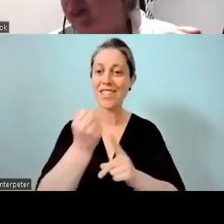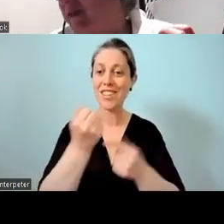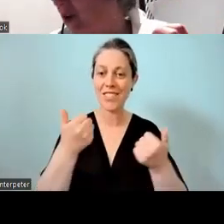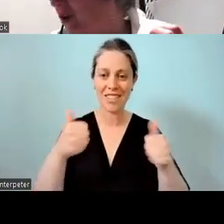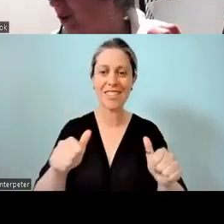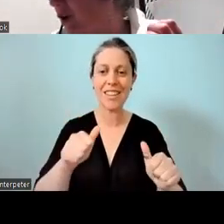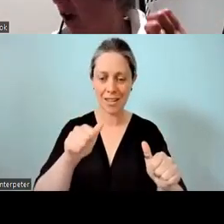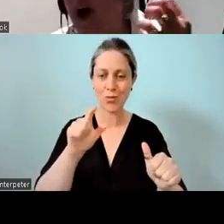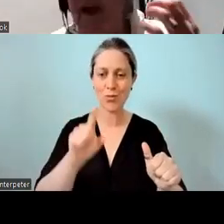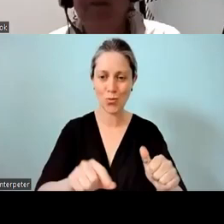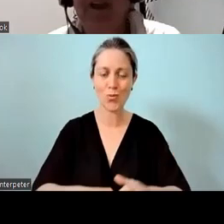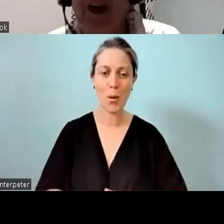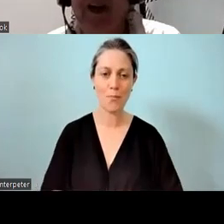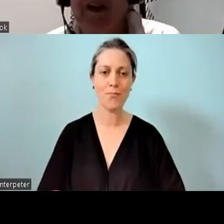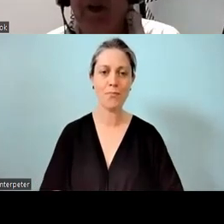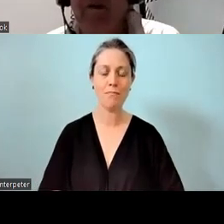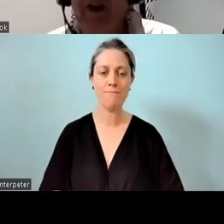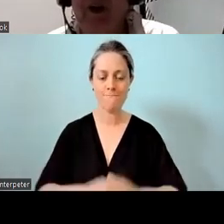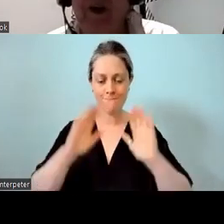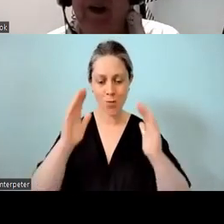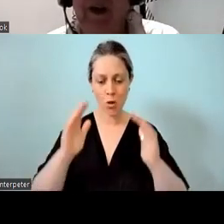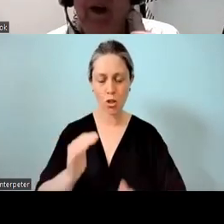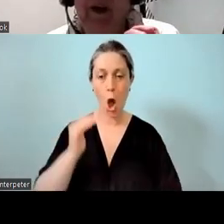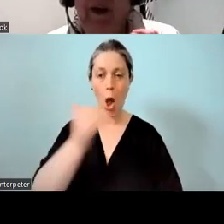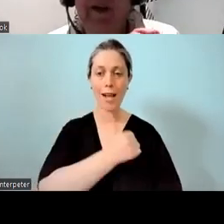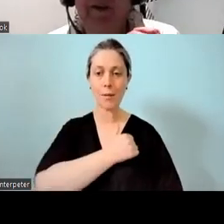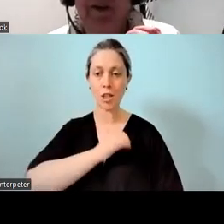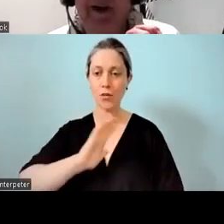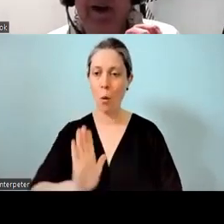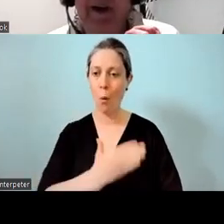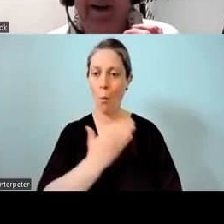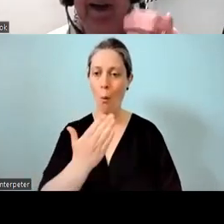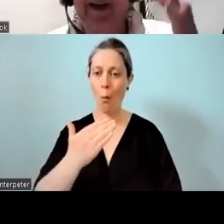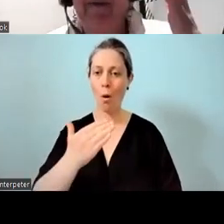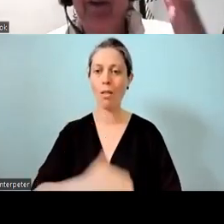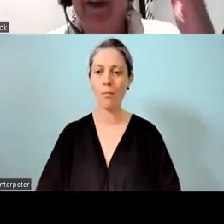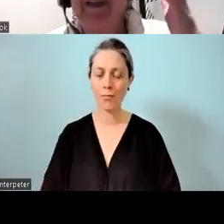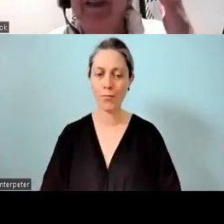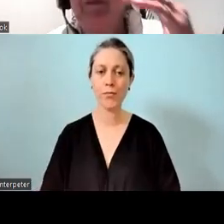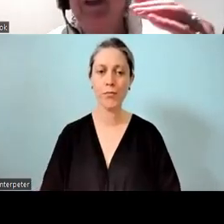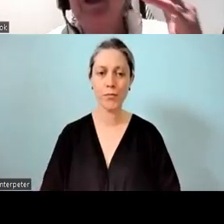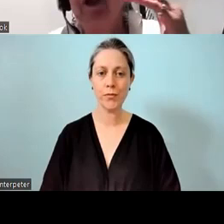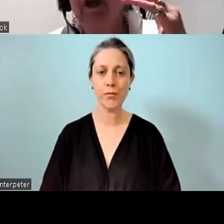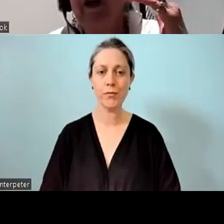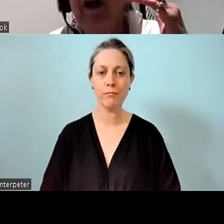The focus on high expectations for every learner. And again, having that explicit,